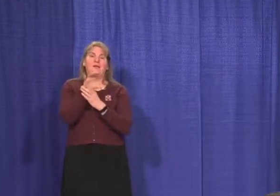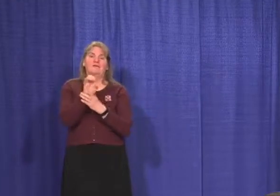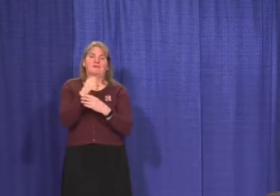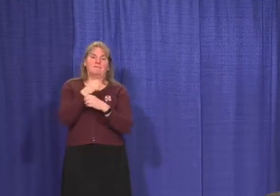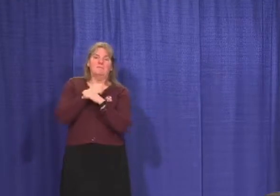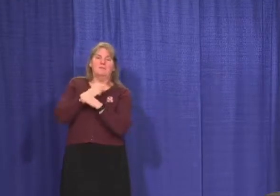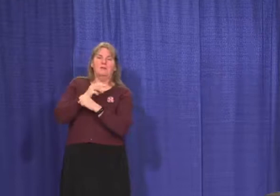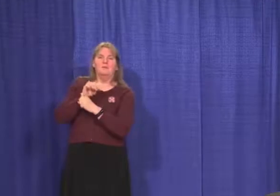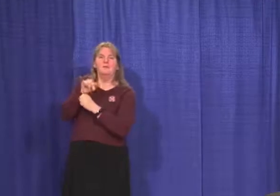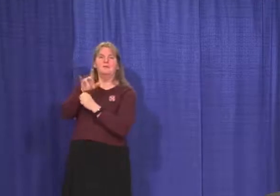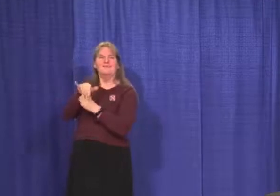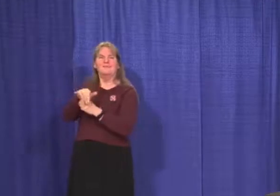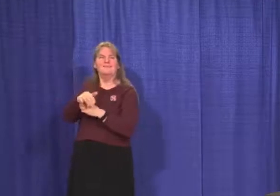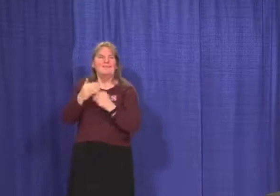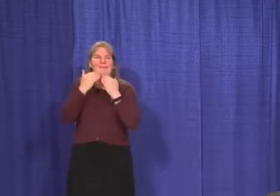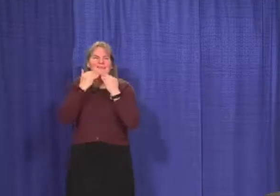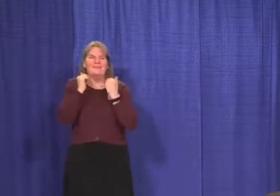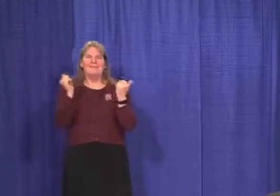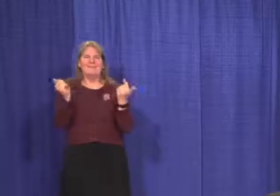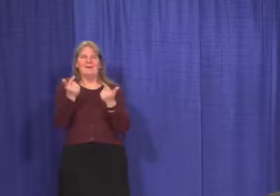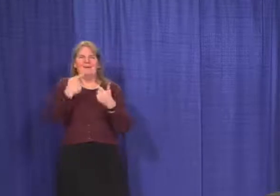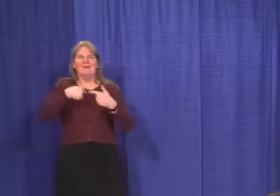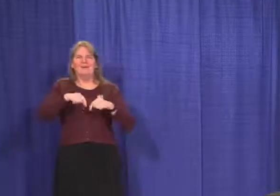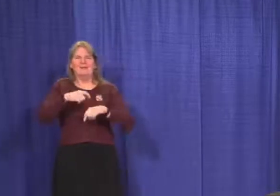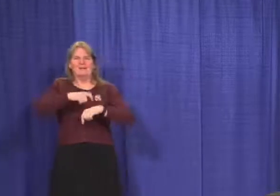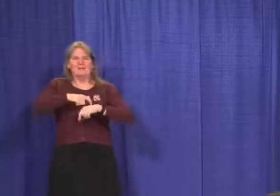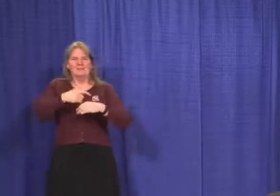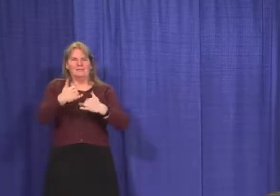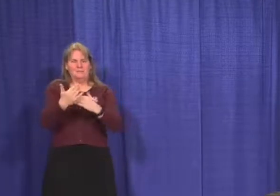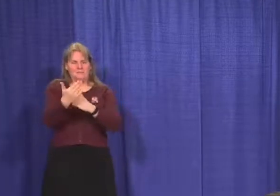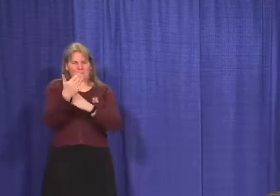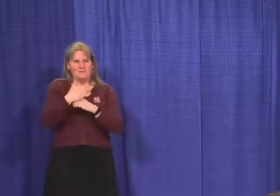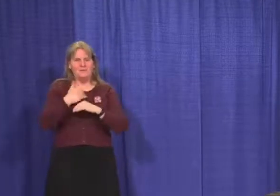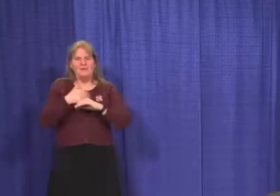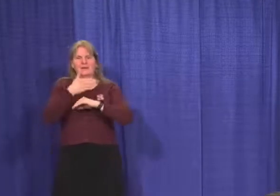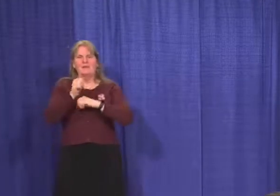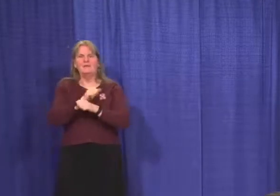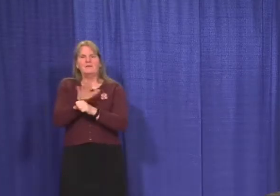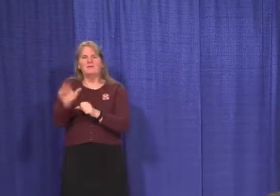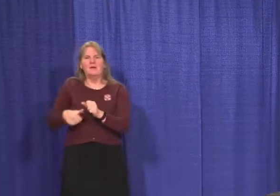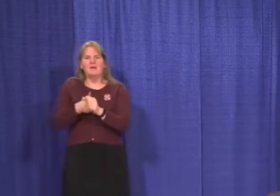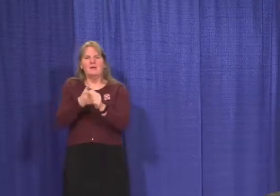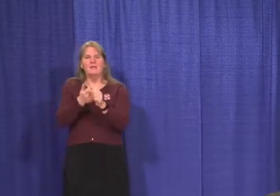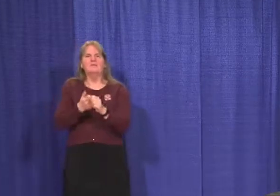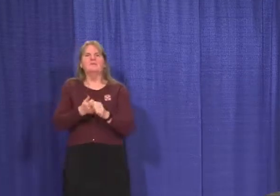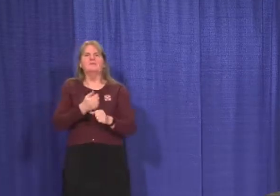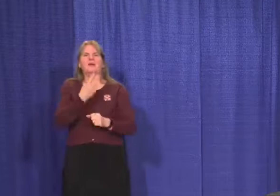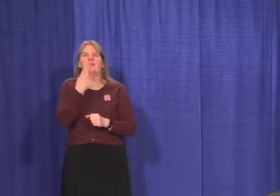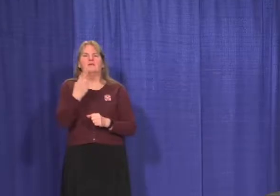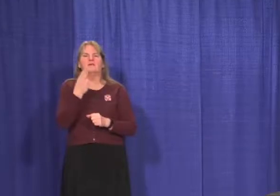Pat: The next COVID-19 update will take place on Thursday February 18th at 9:30 AM.